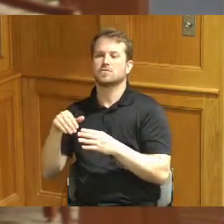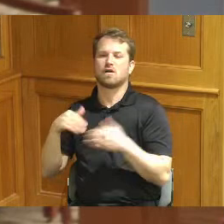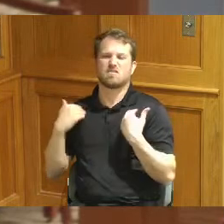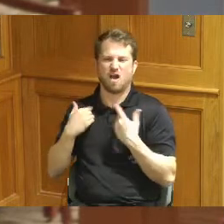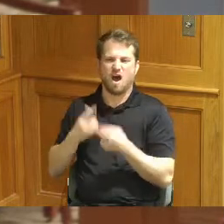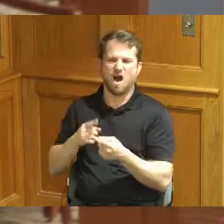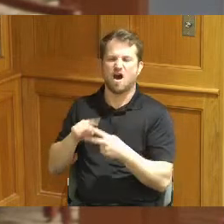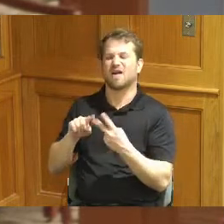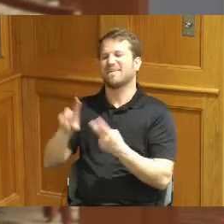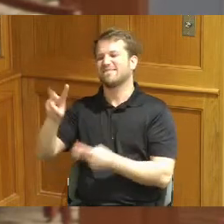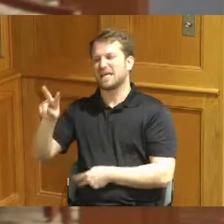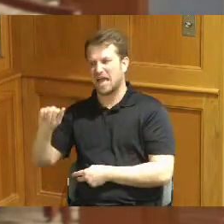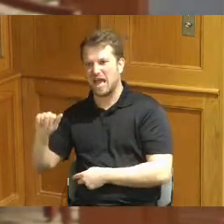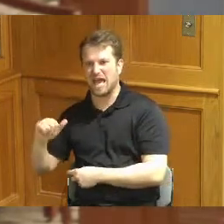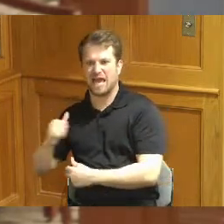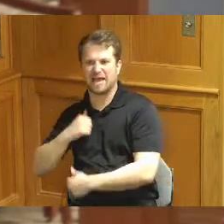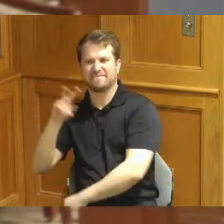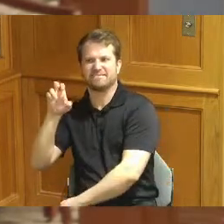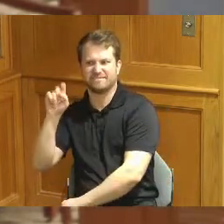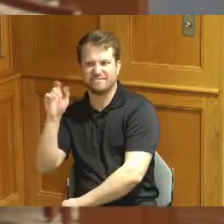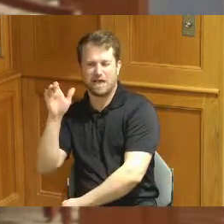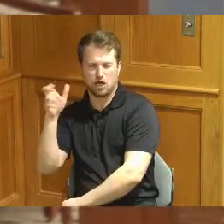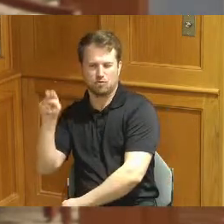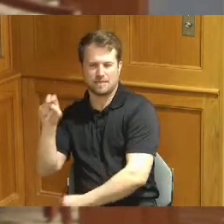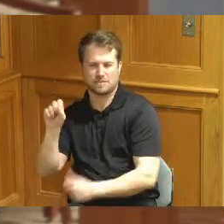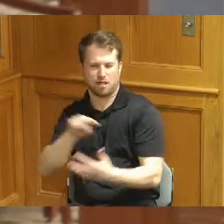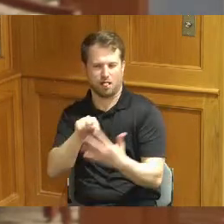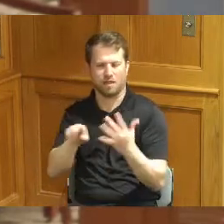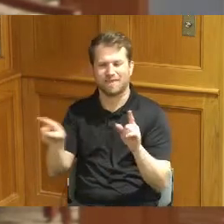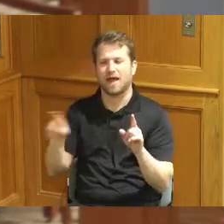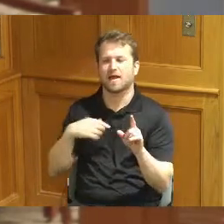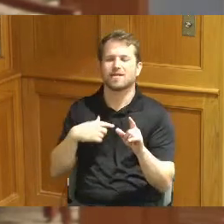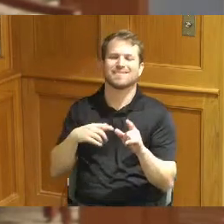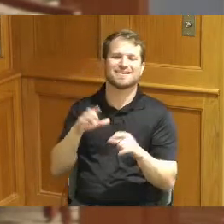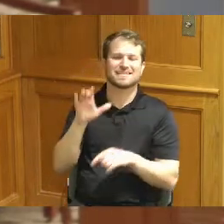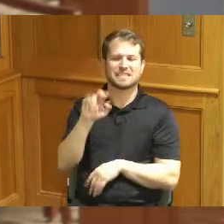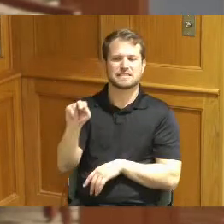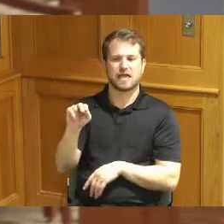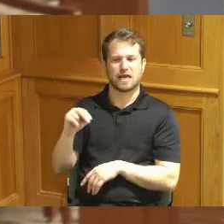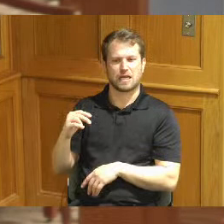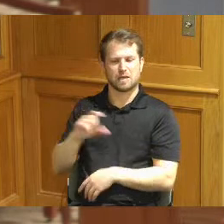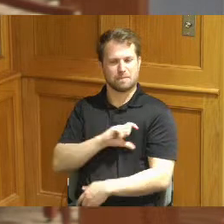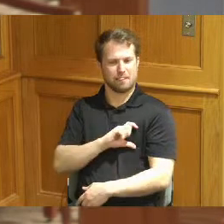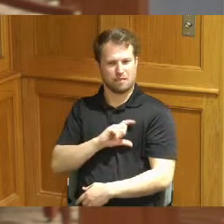closely together along with the Cincinnati Police Department and others to to try to help people who